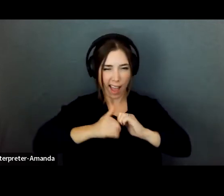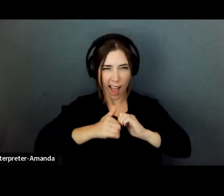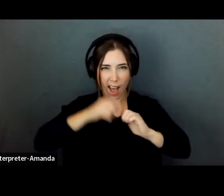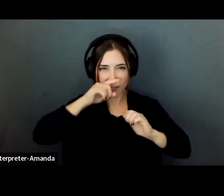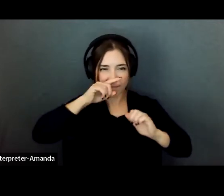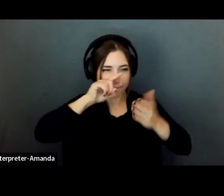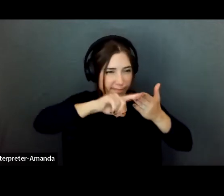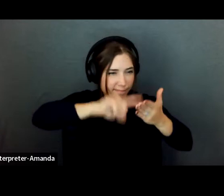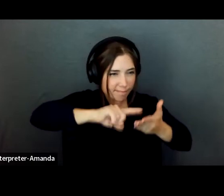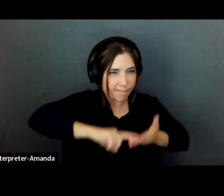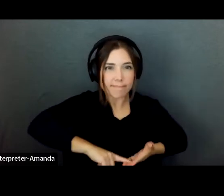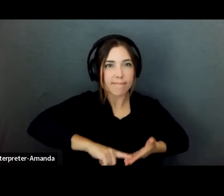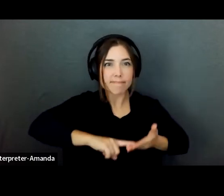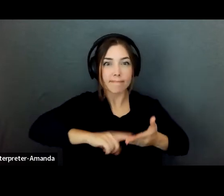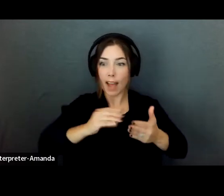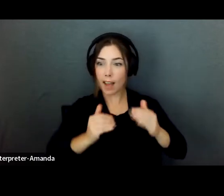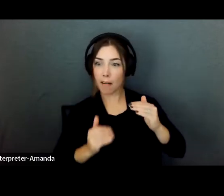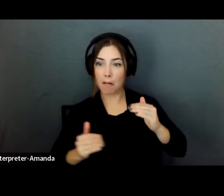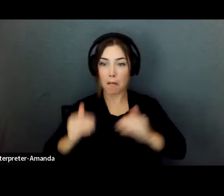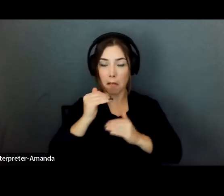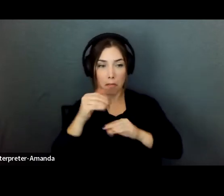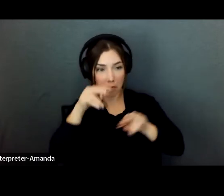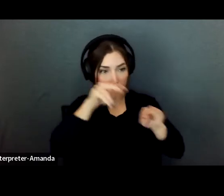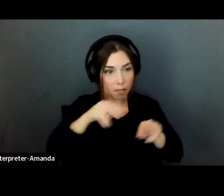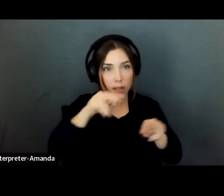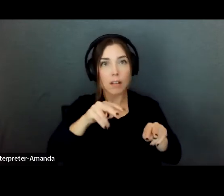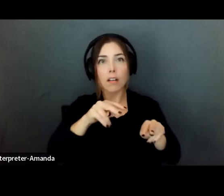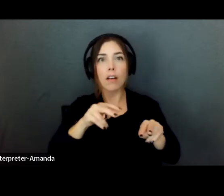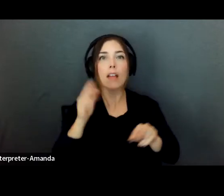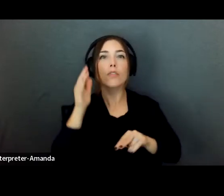those sites and how they will in the future come into compliance.